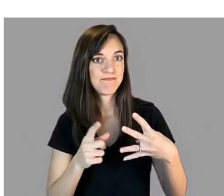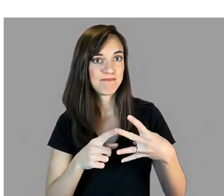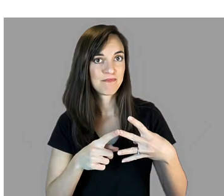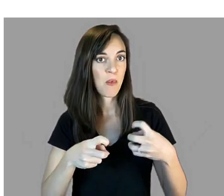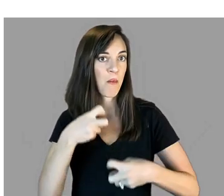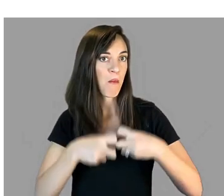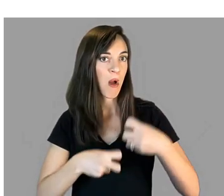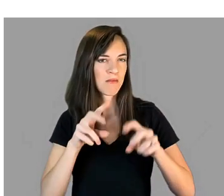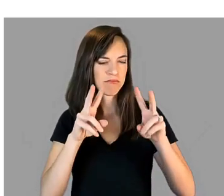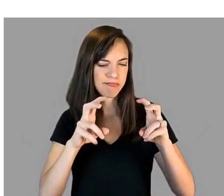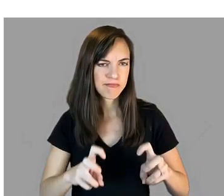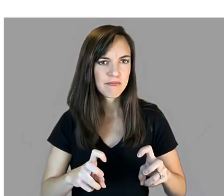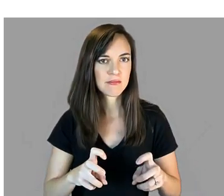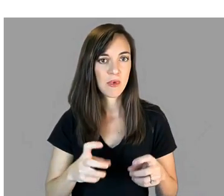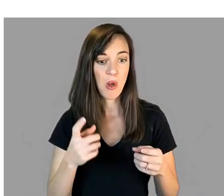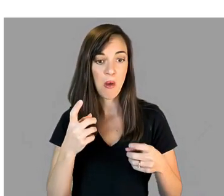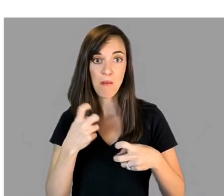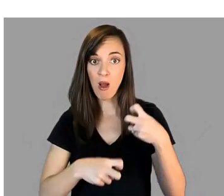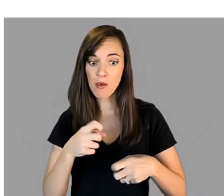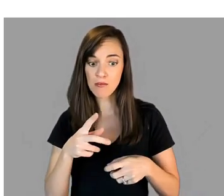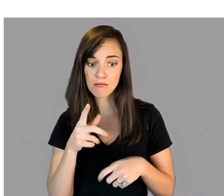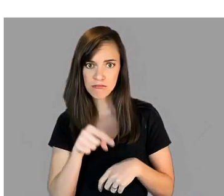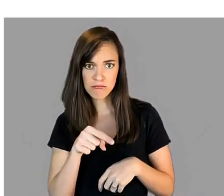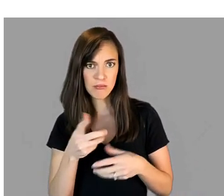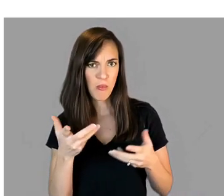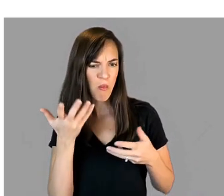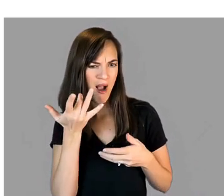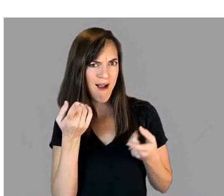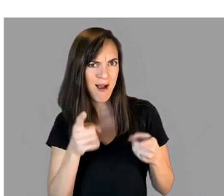Step 2 problem analysis: Why is the problem occurring?